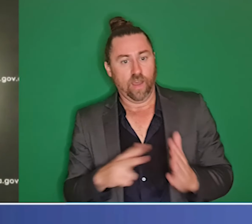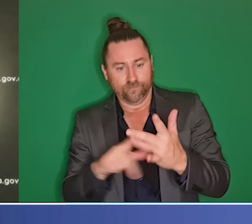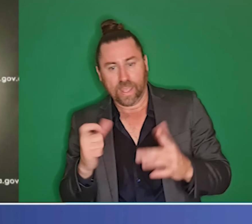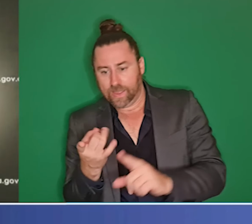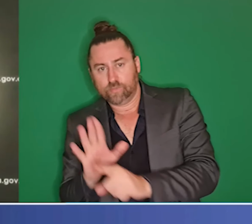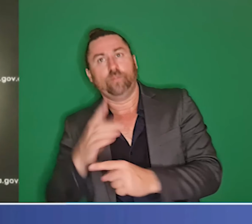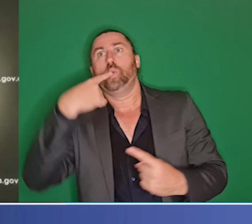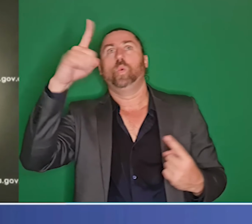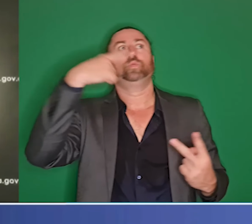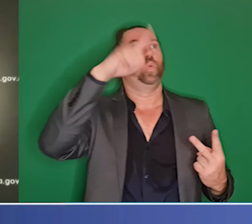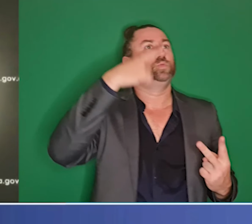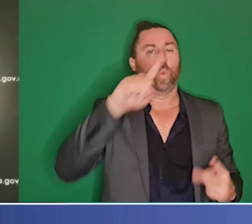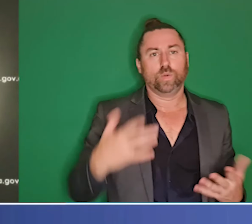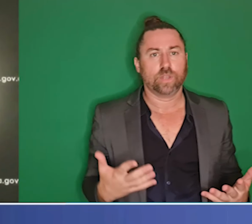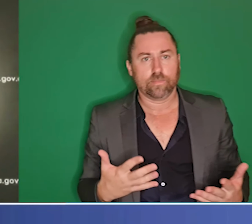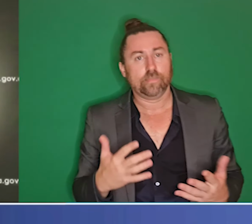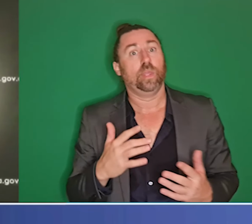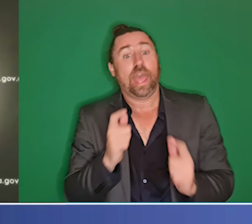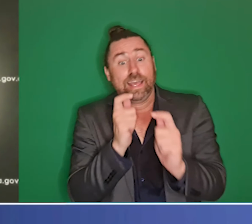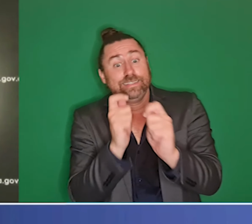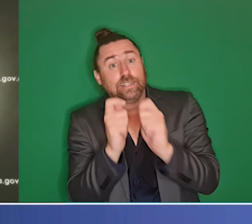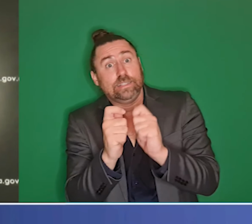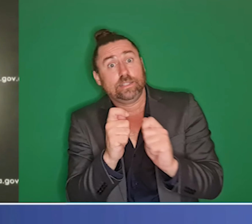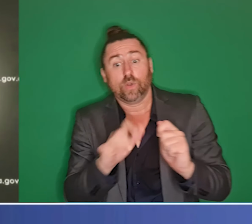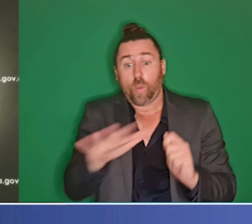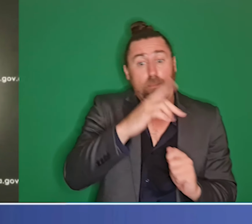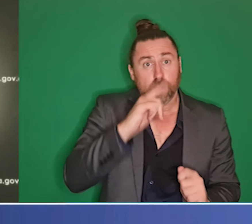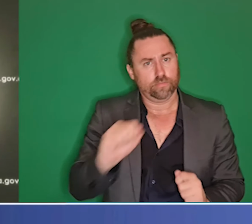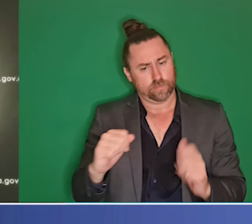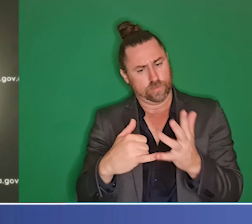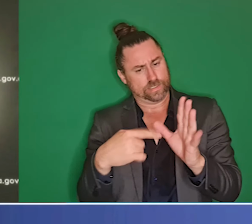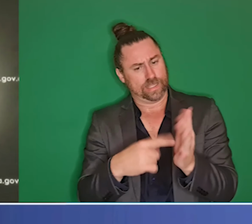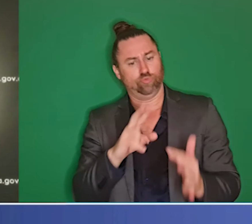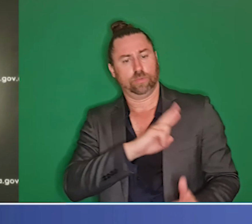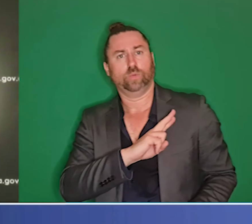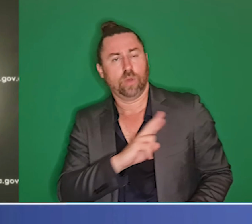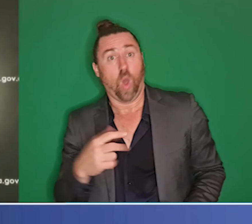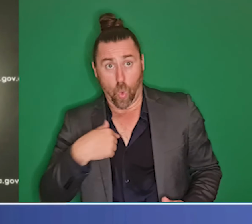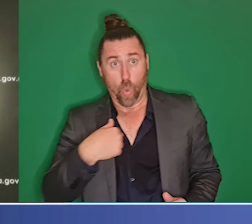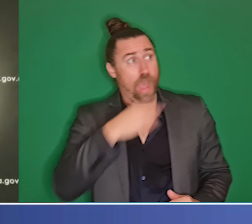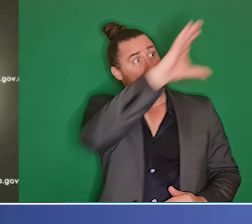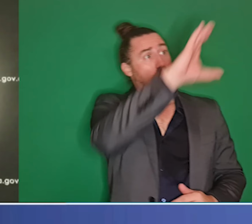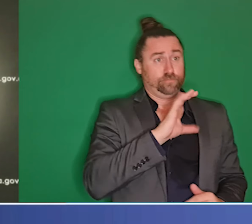Testing has always been the state's responsibility, but we're supporting them with 10 million tests.